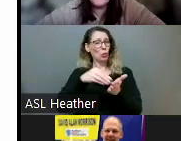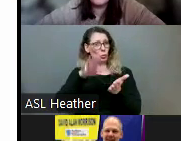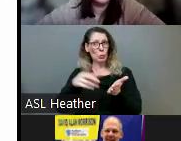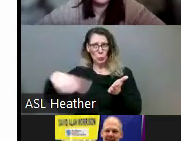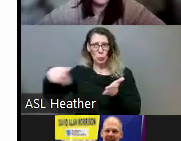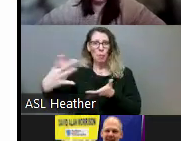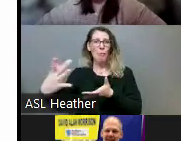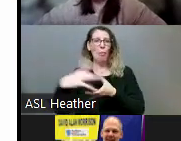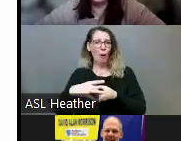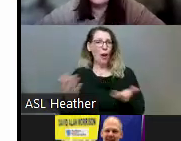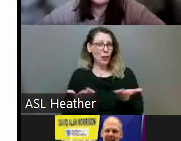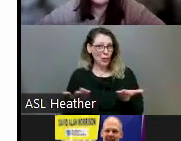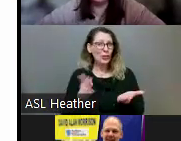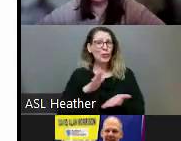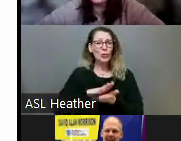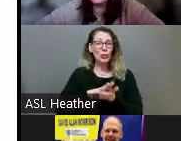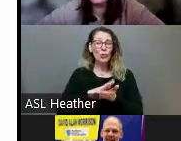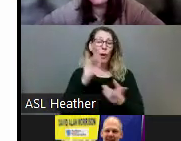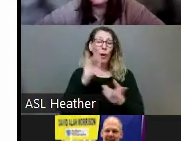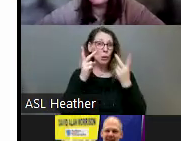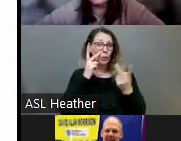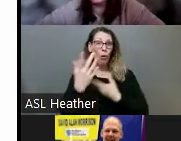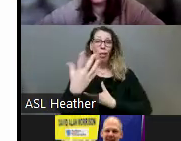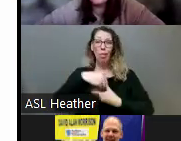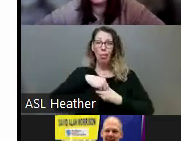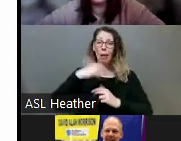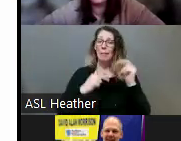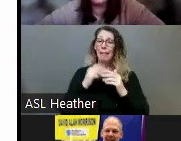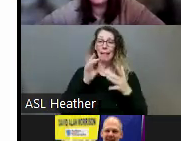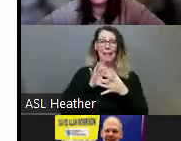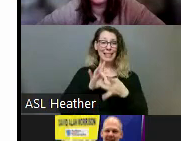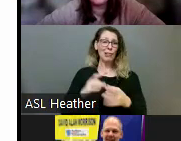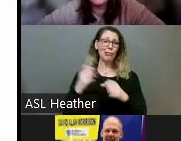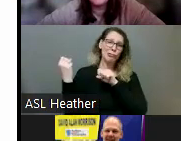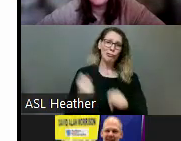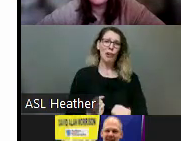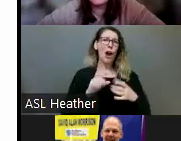through visuals that are inclusive, building connections and strong relationships that set